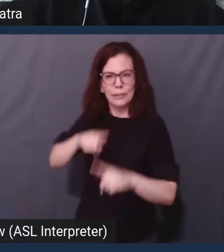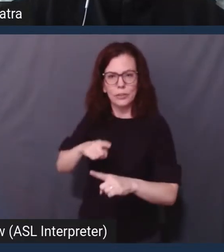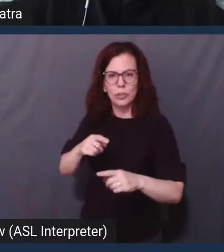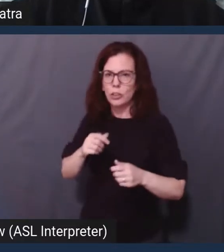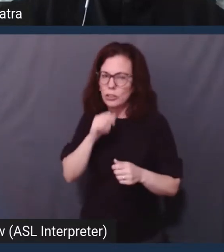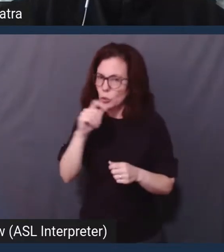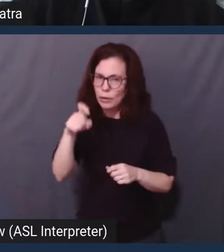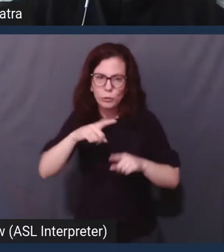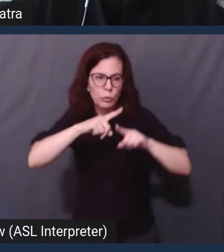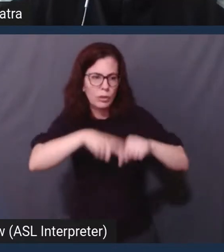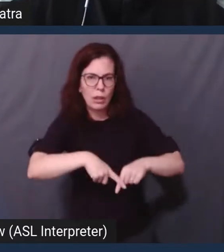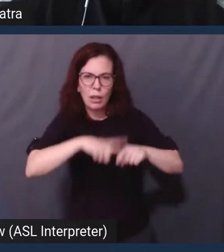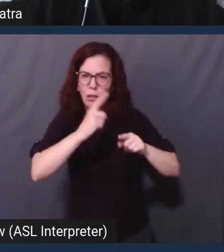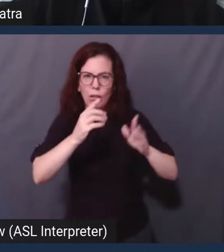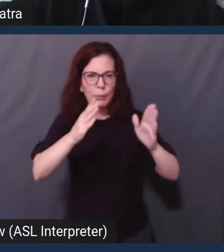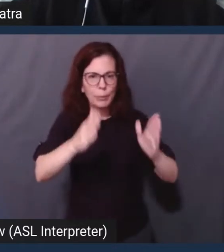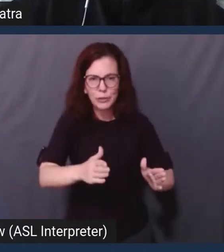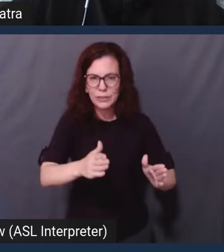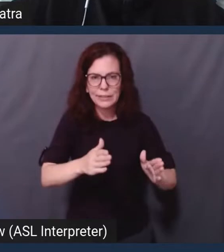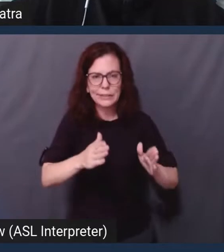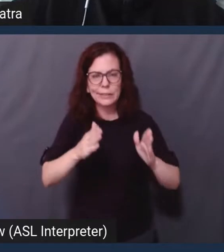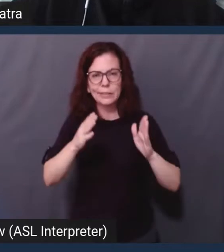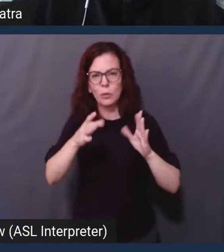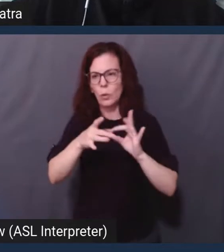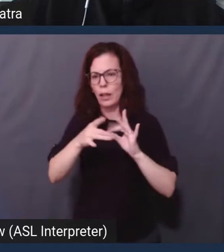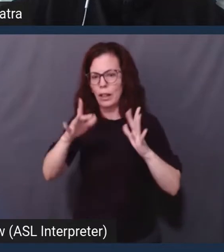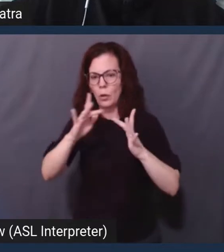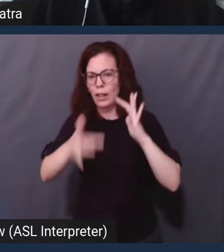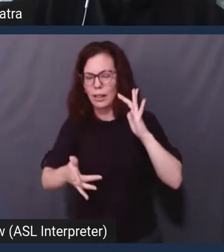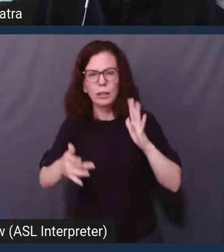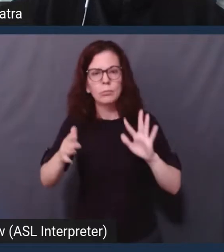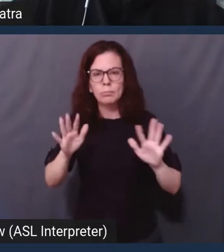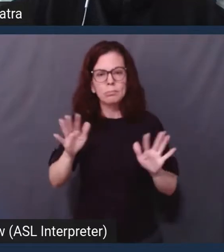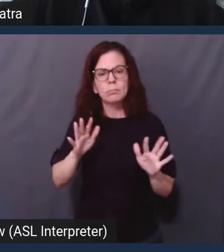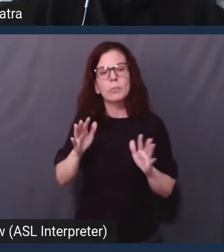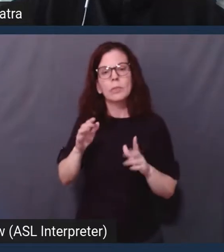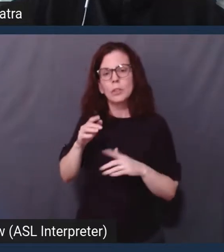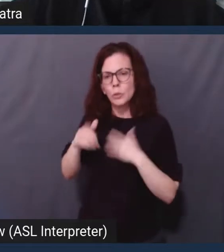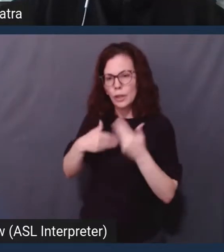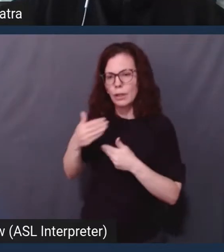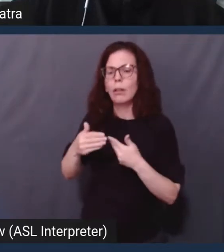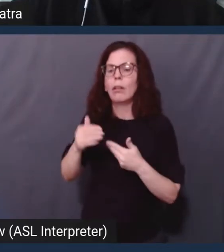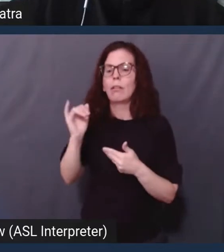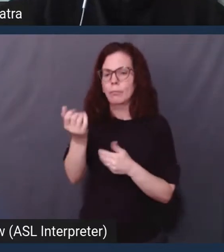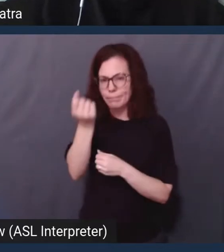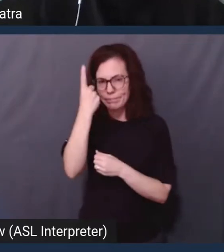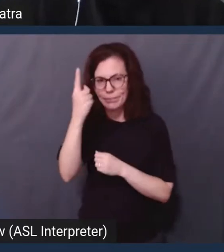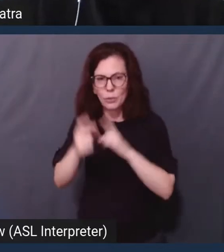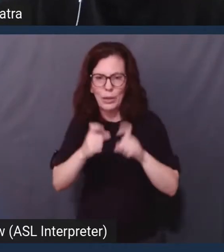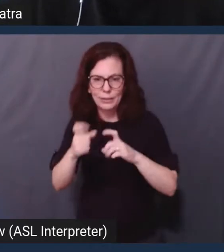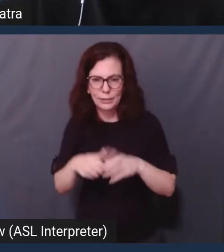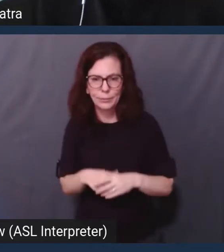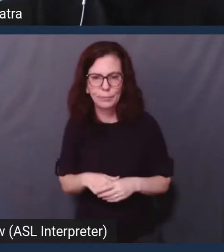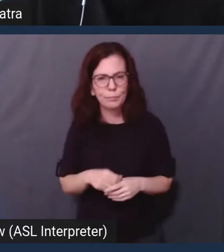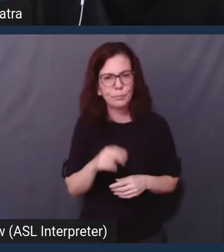and then disconnected and start asking questions. And I just wanted to touch upon